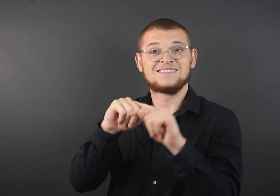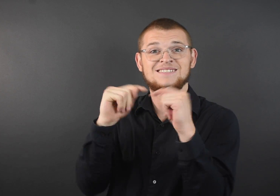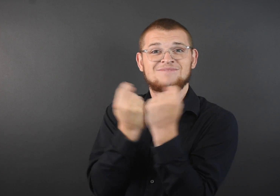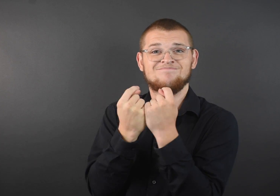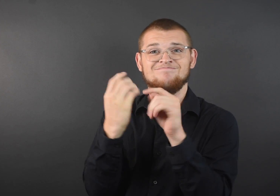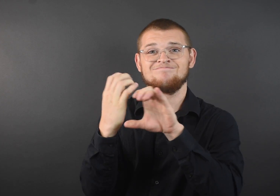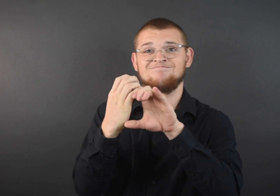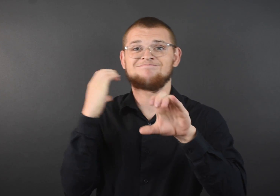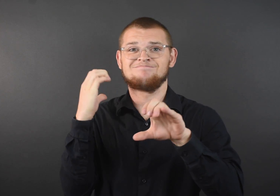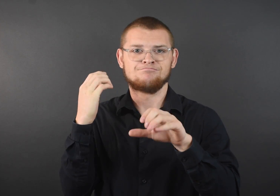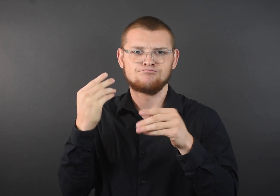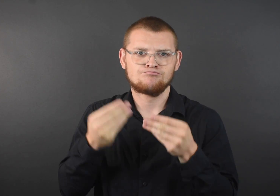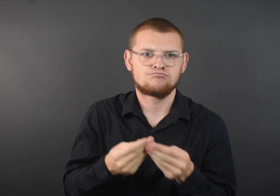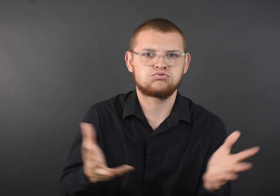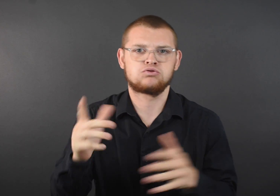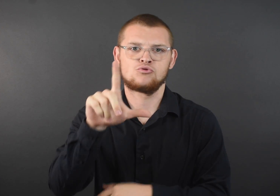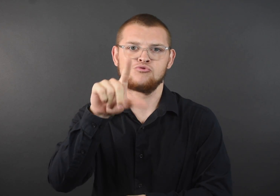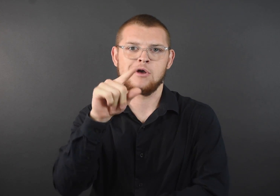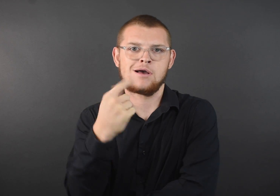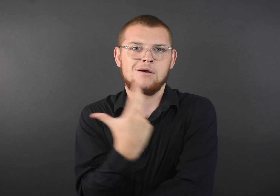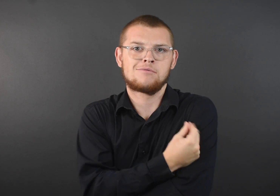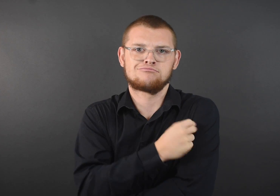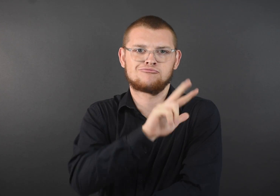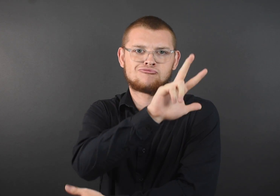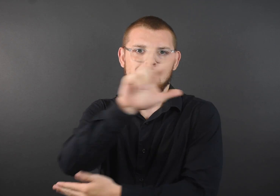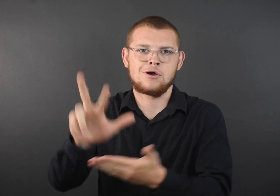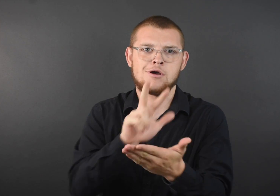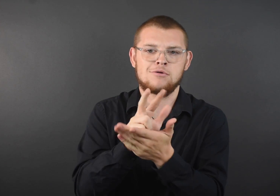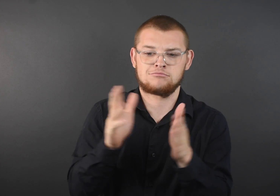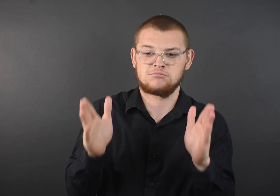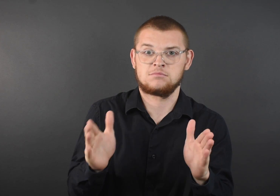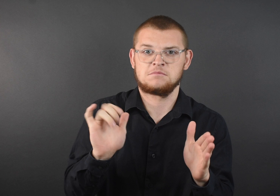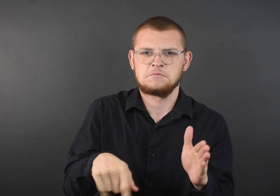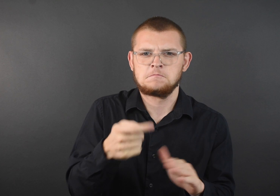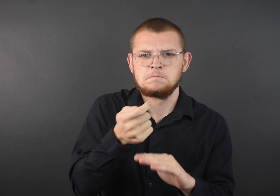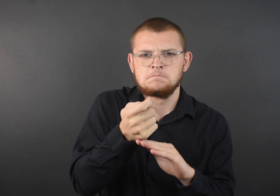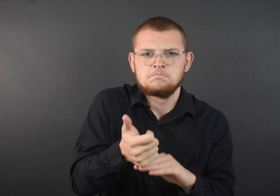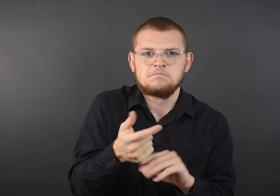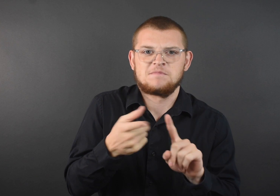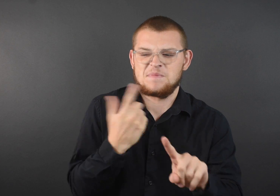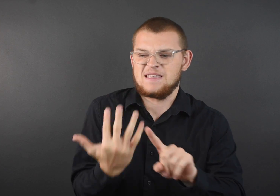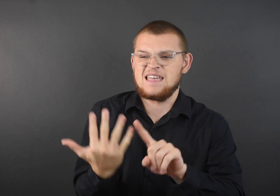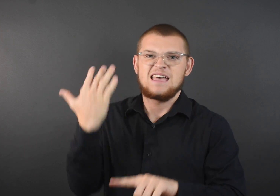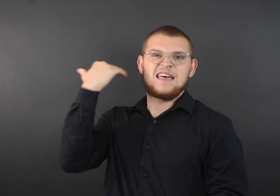The vaccine team delivered 20 doses during a three-hour stint — a fraction of what was